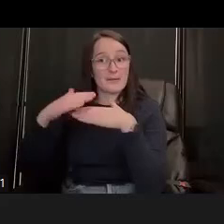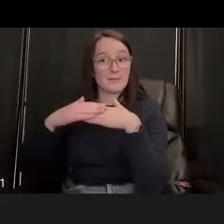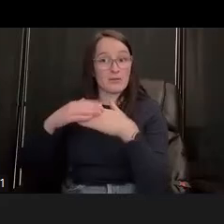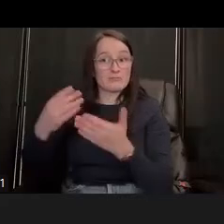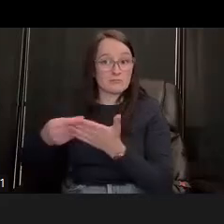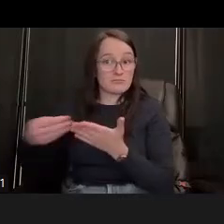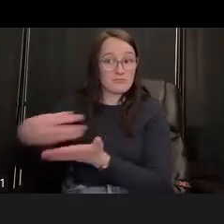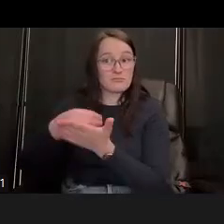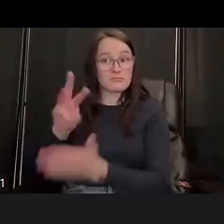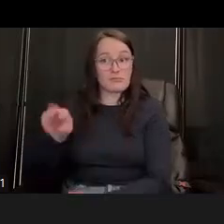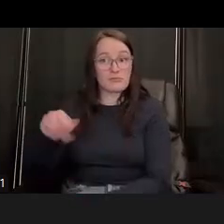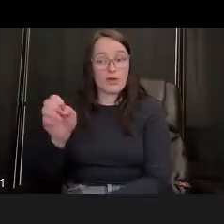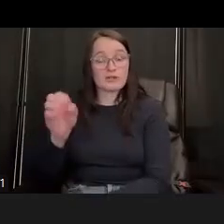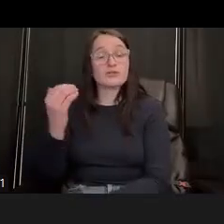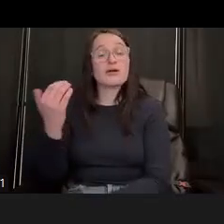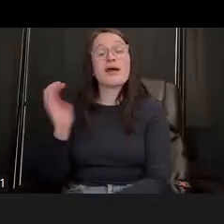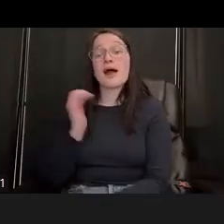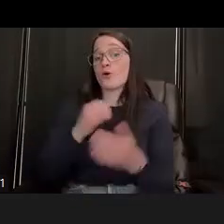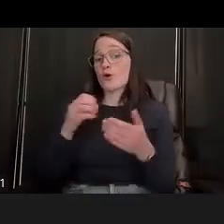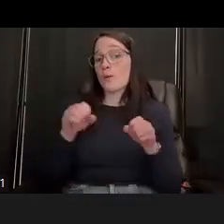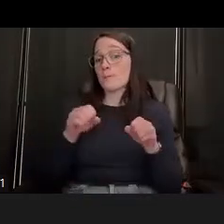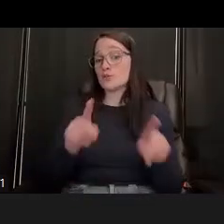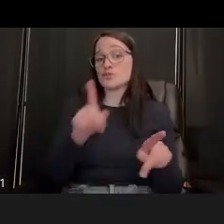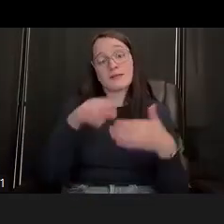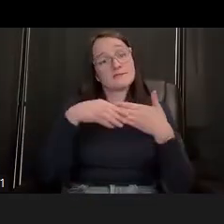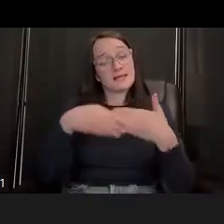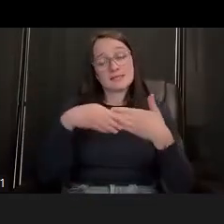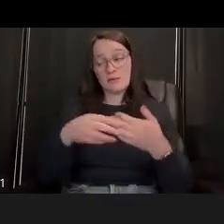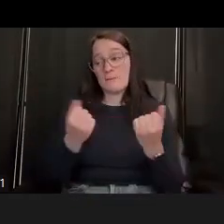for people. We have people, many of whom have started in part-time positions. There are also